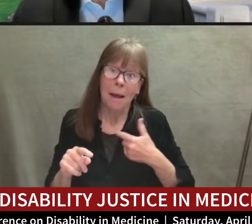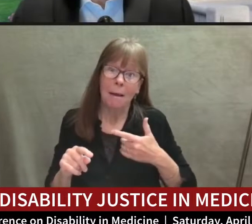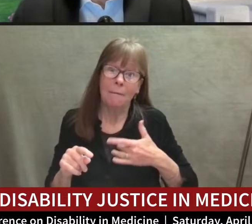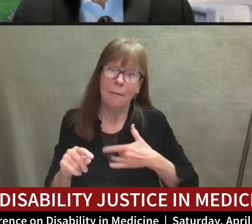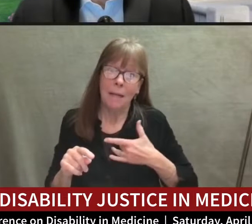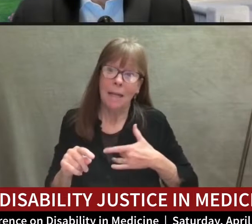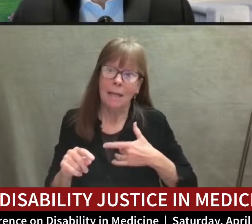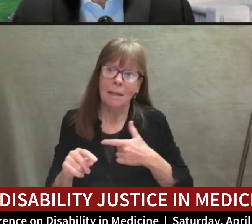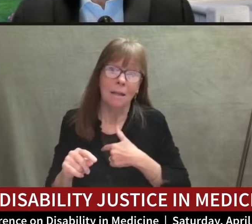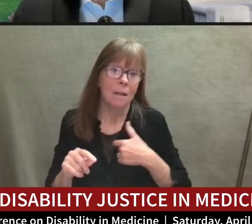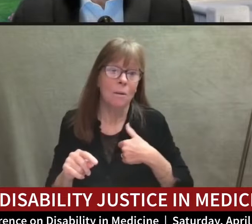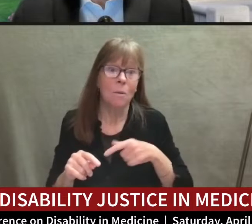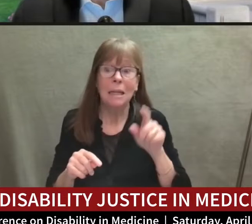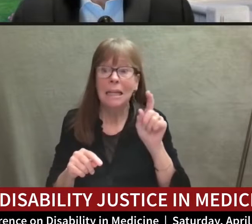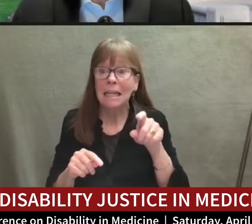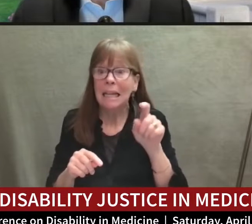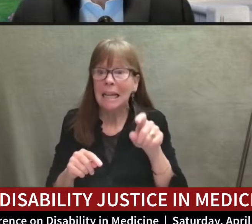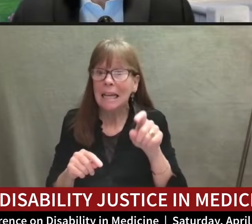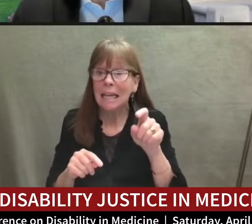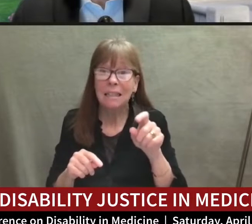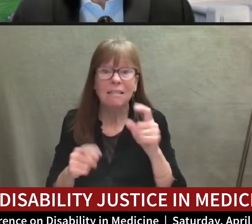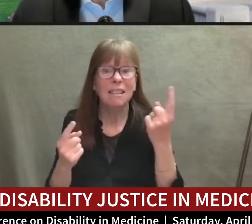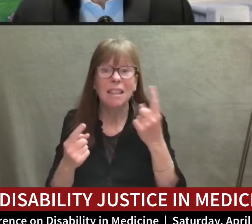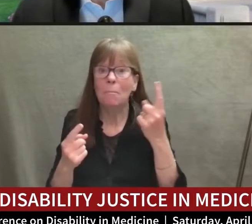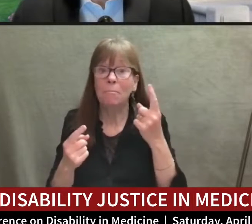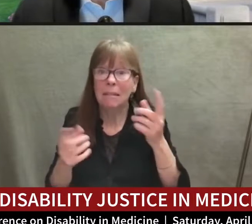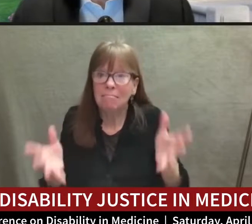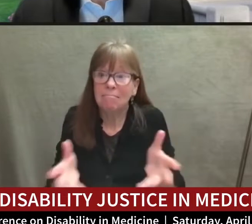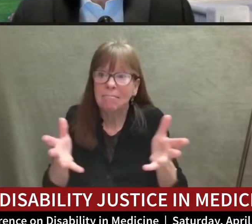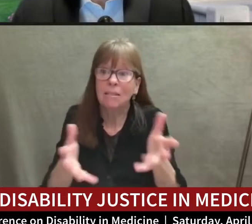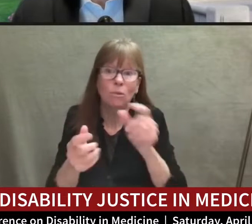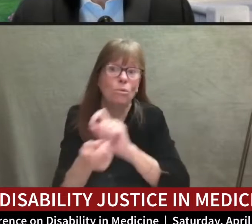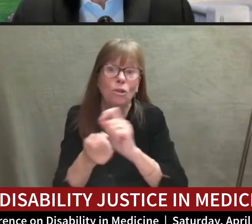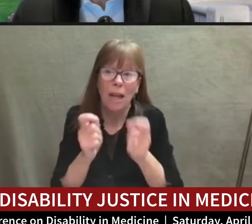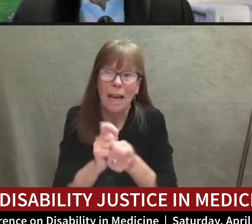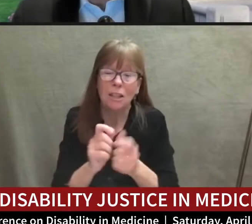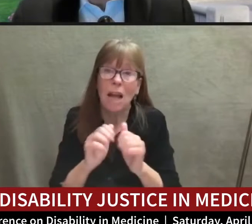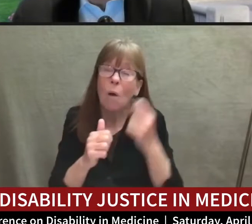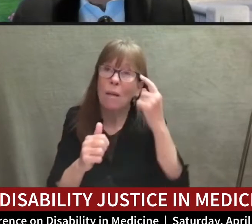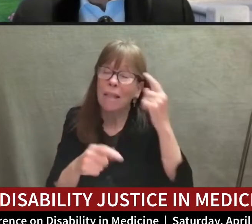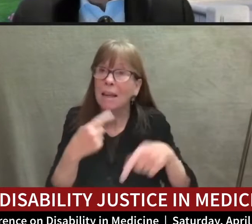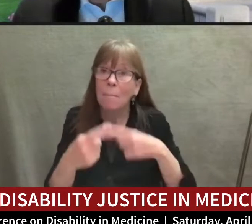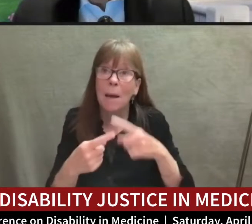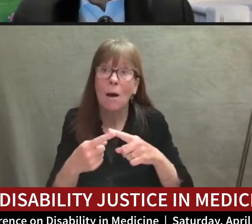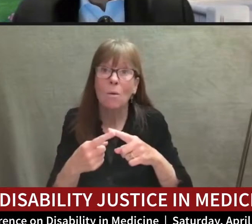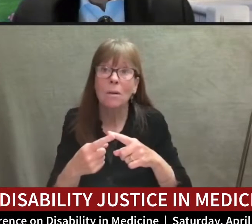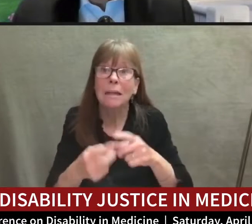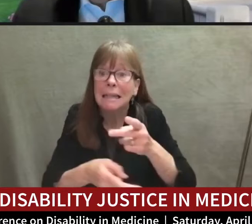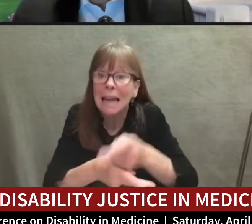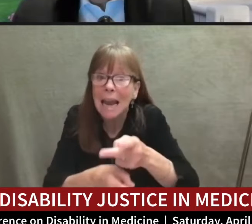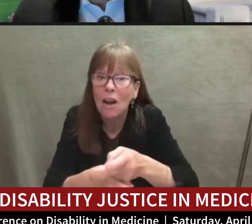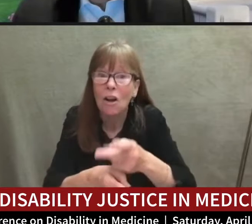need to really think about the change and the way we think about care, care delivery. Whether that’s